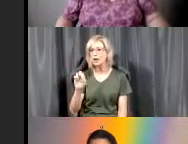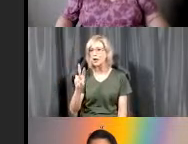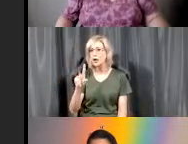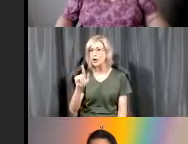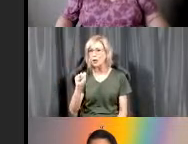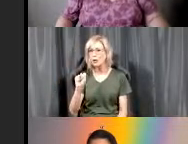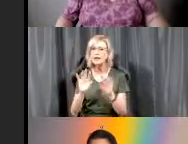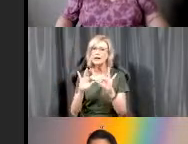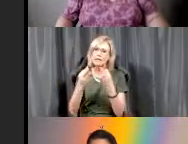seeing everyone.